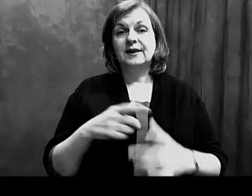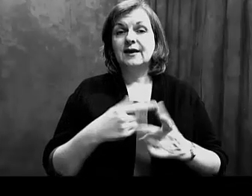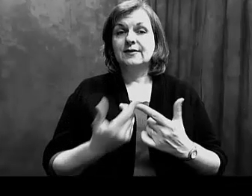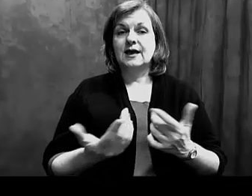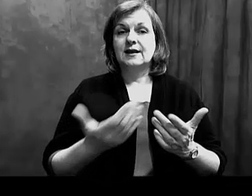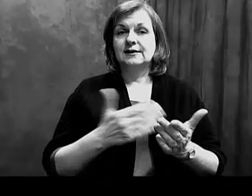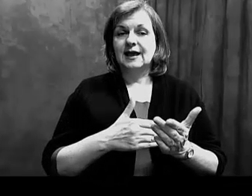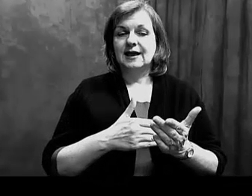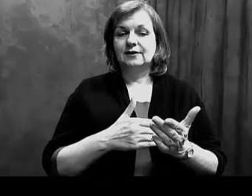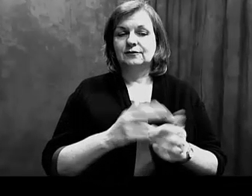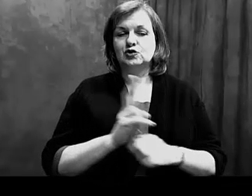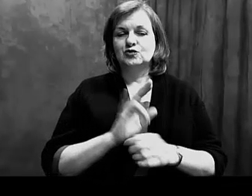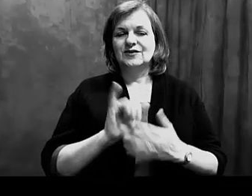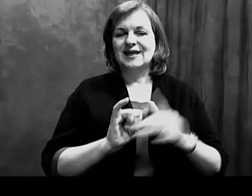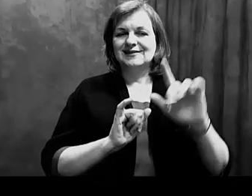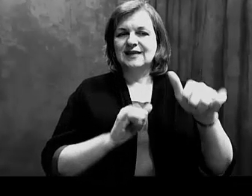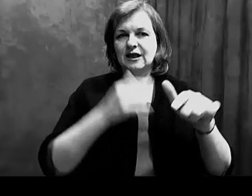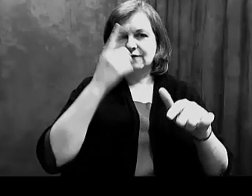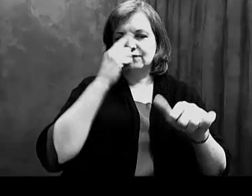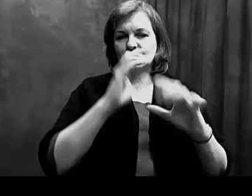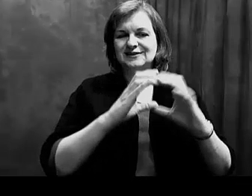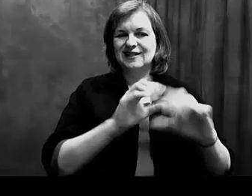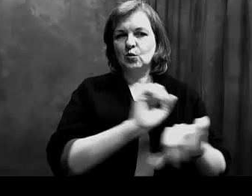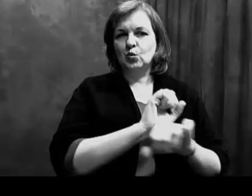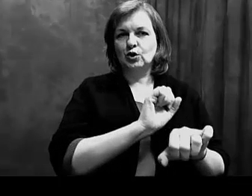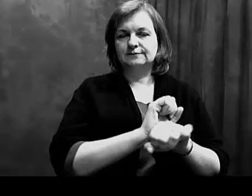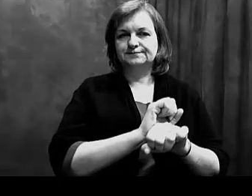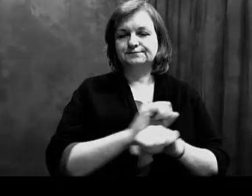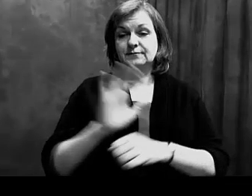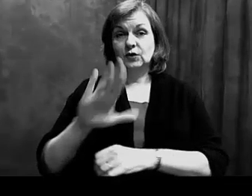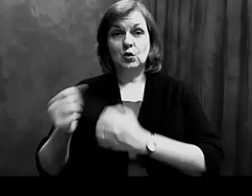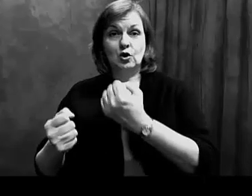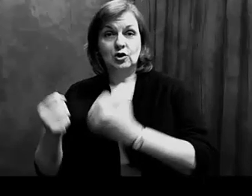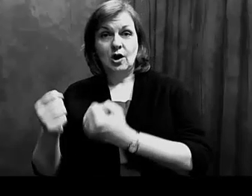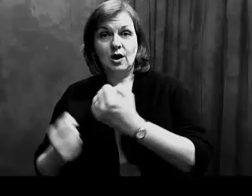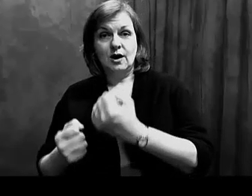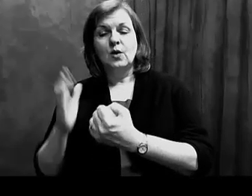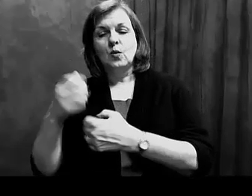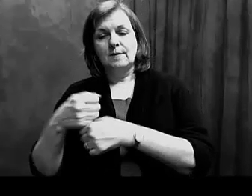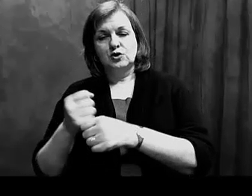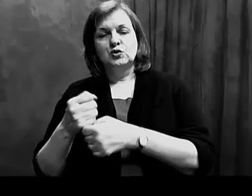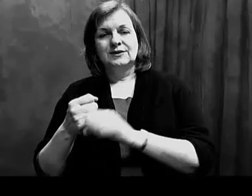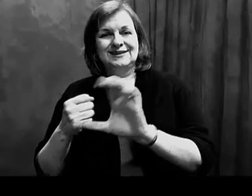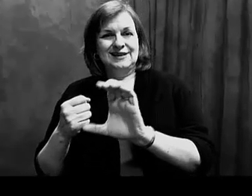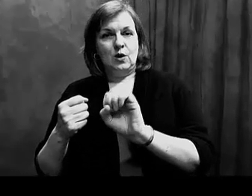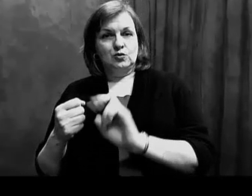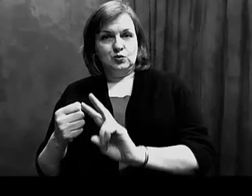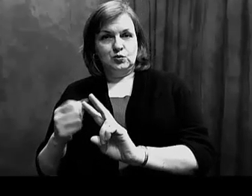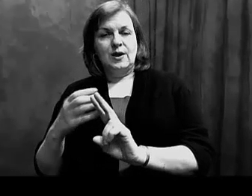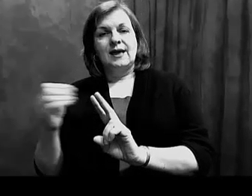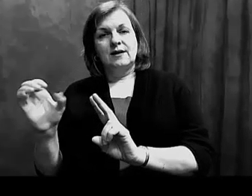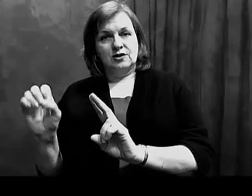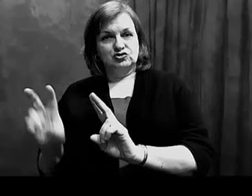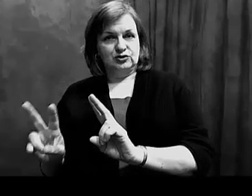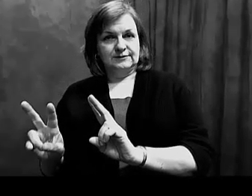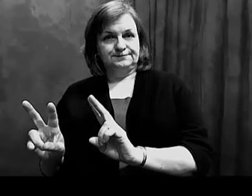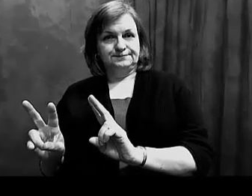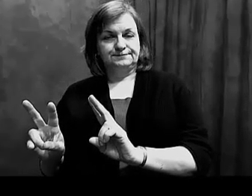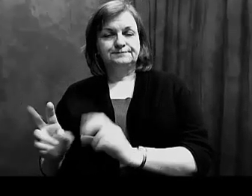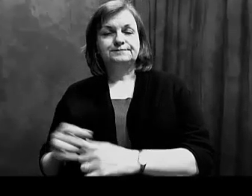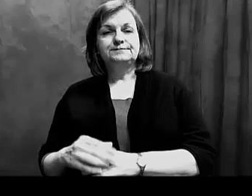again use it later for cellular work -- in your car your car also is going to produce CO2 and oxygen